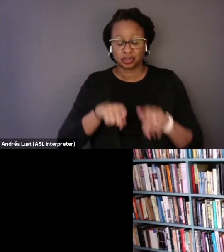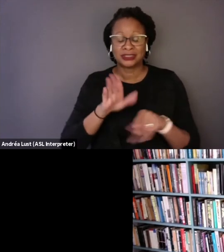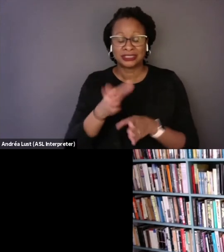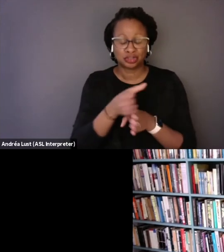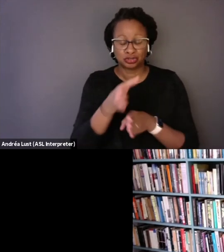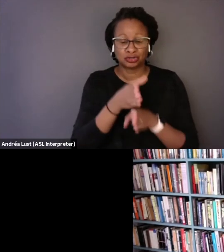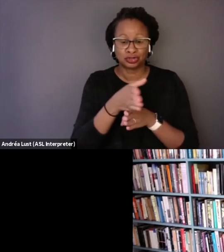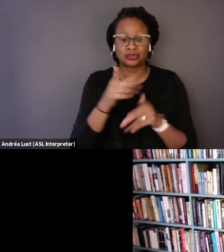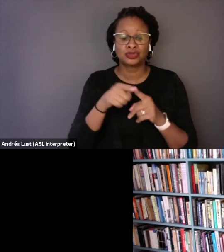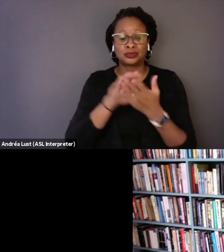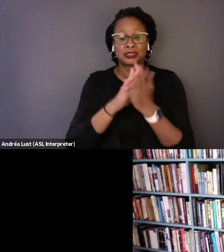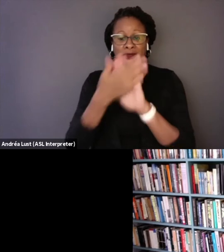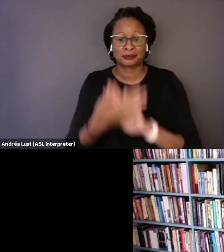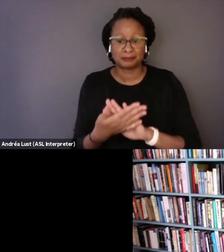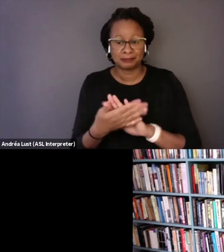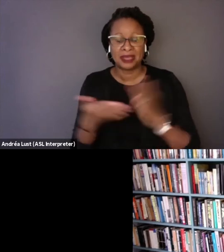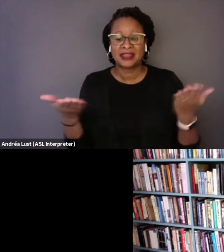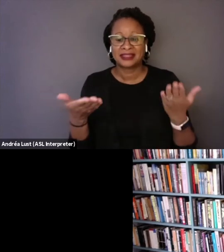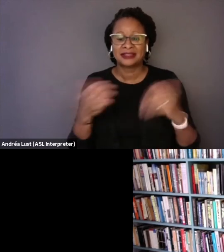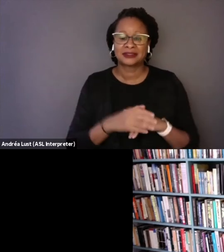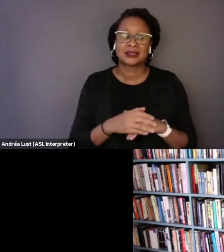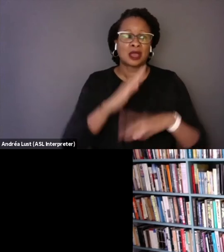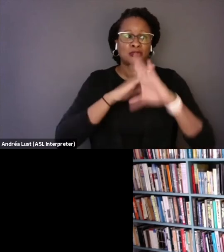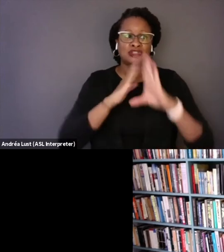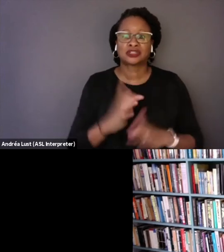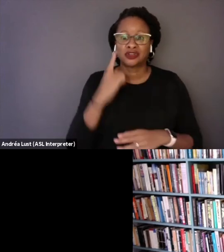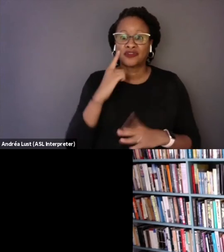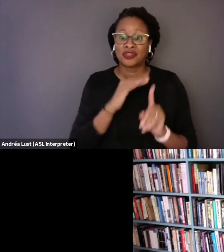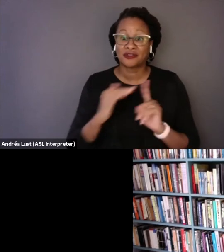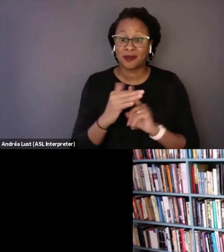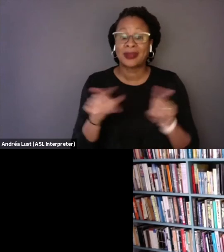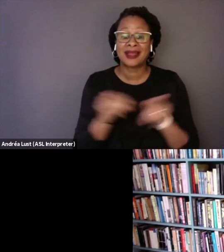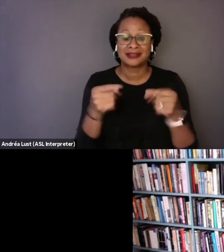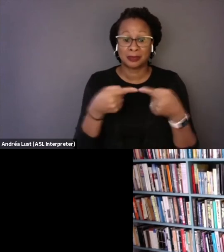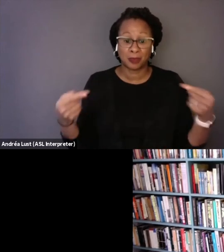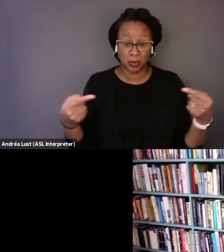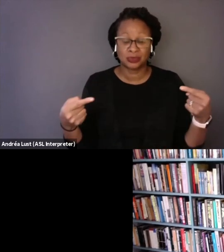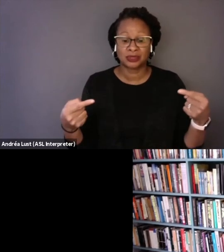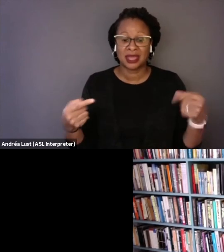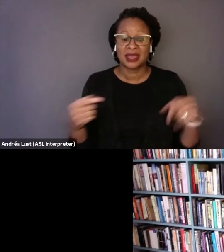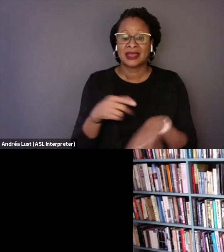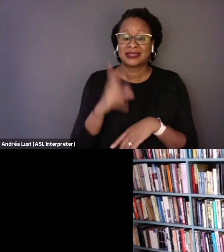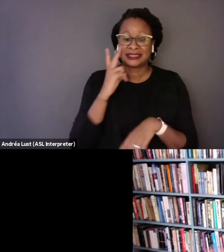to become this protector for the environment, as opposed to actually seeing his shots of sharks